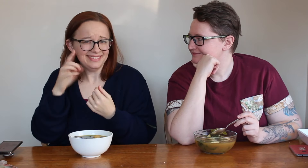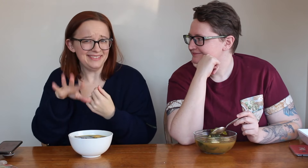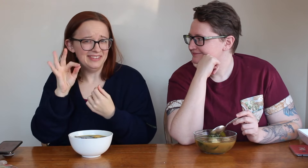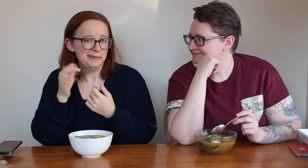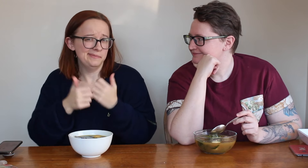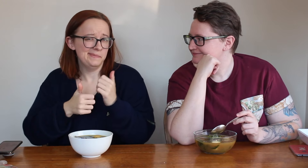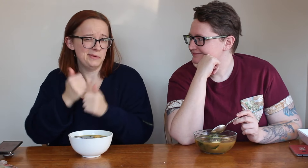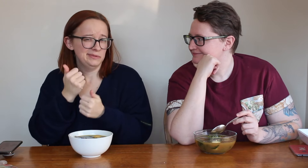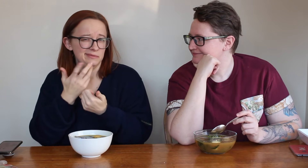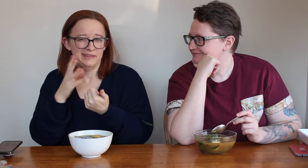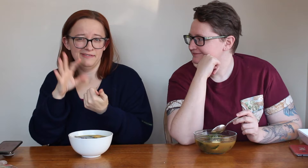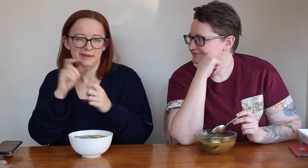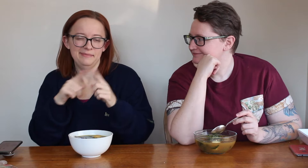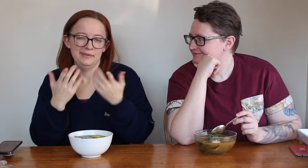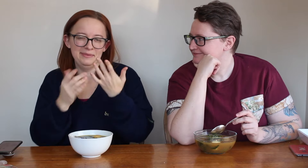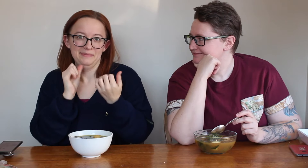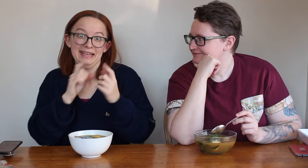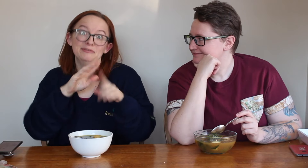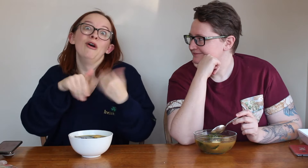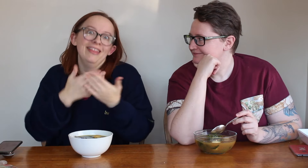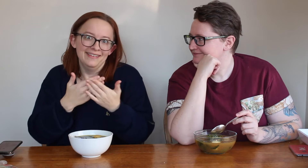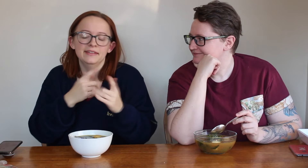So a long time ago, I think probably back in November - oopsie!